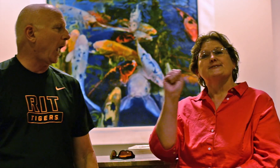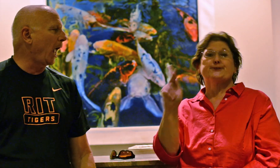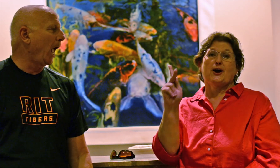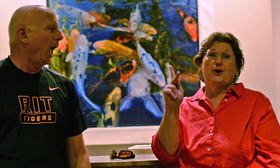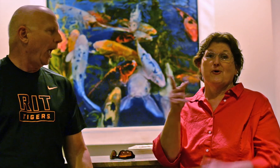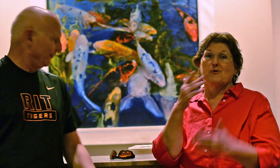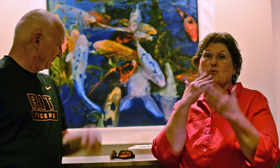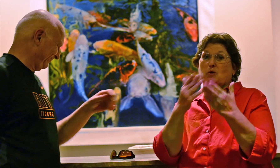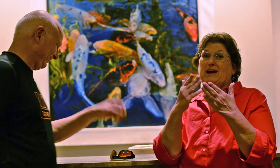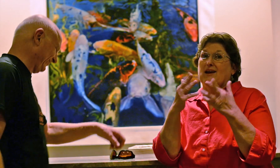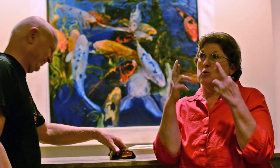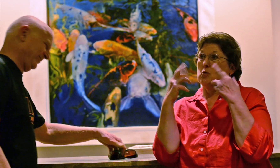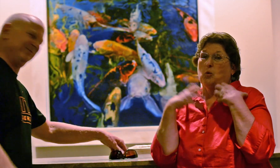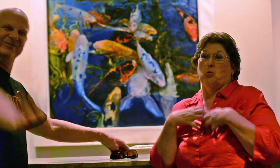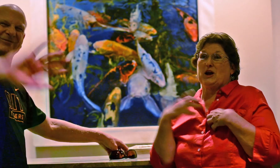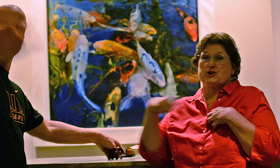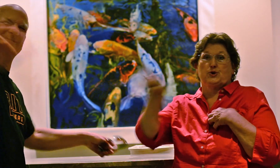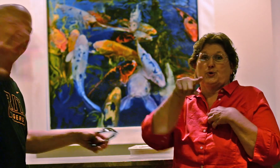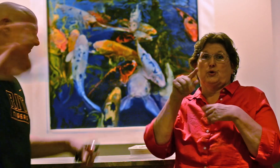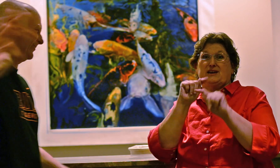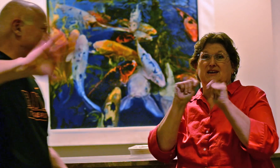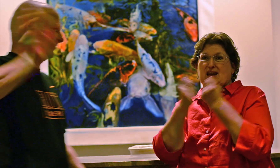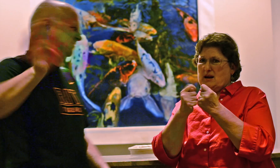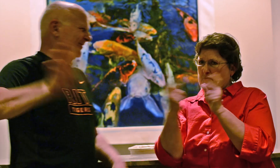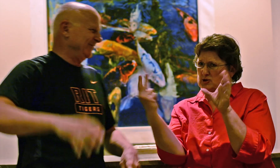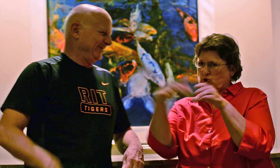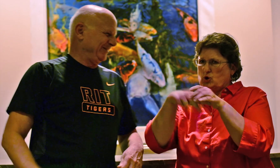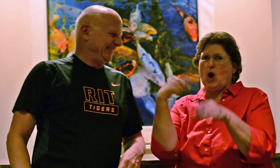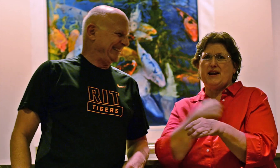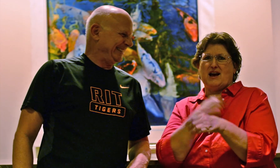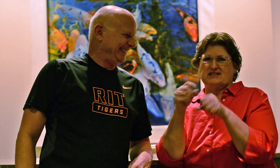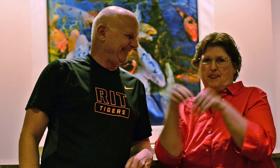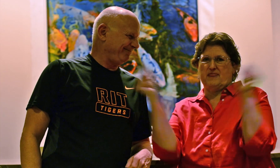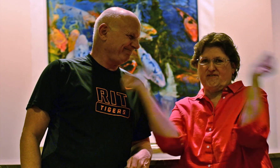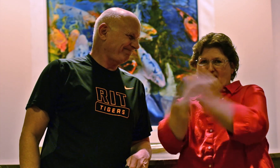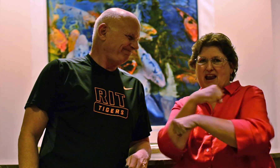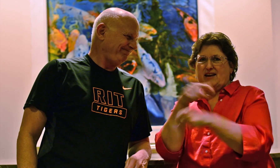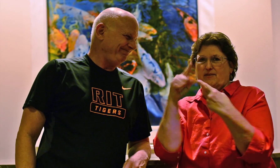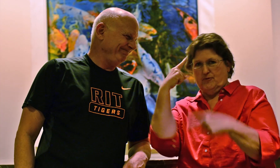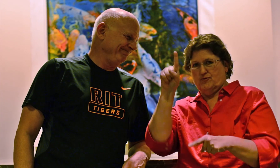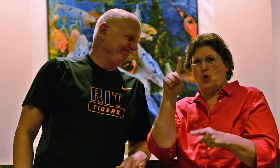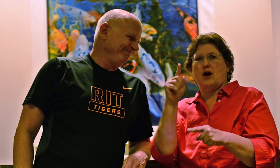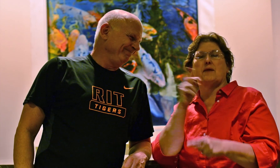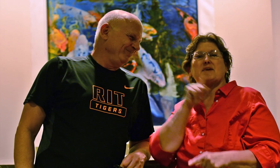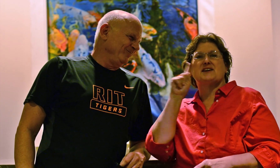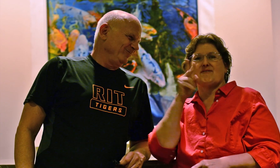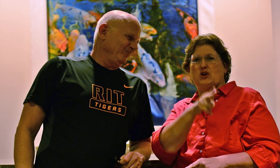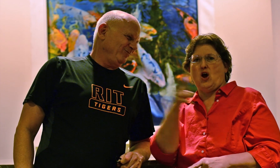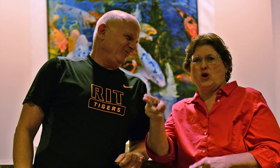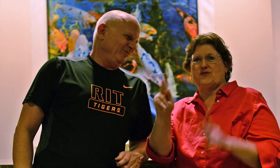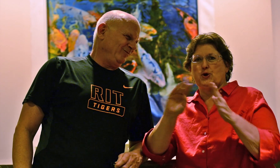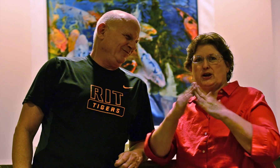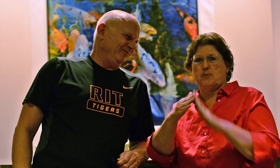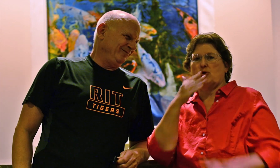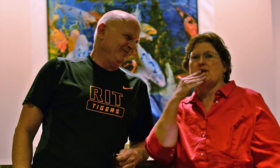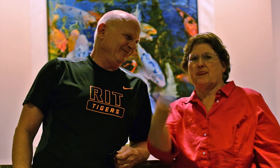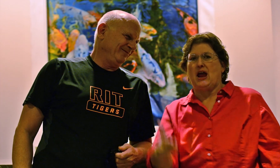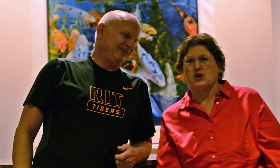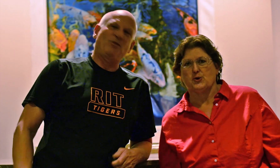OK, so I really hope you will join us in the fight for the deaf and hard of hearing community! Kyle/Woman:Thank you!